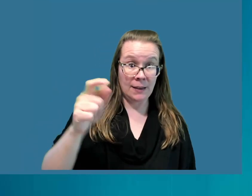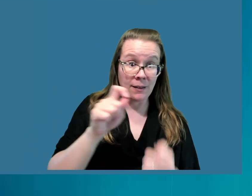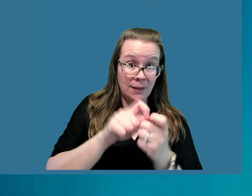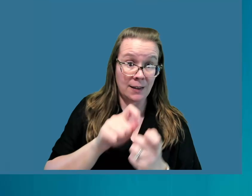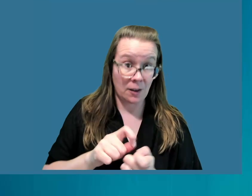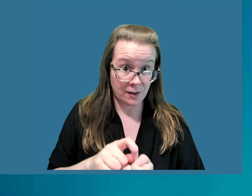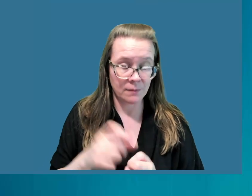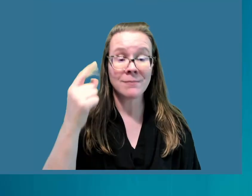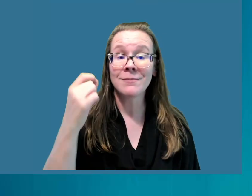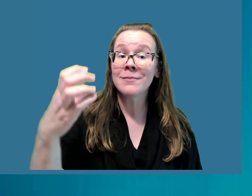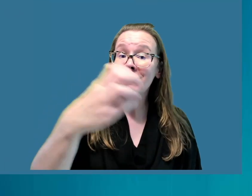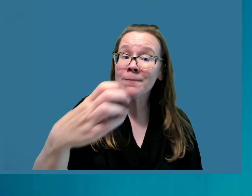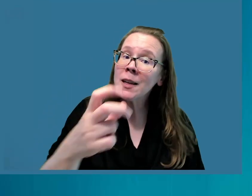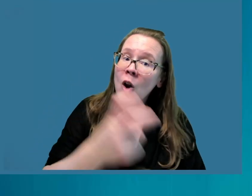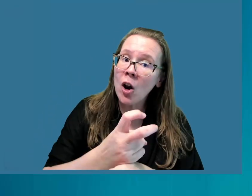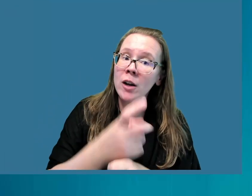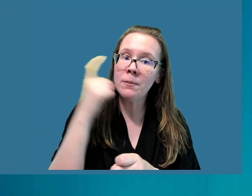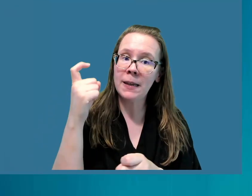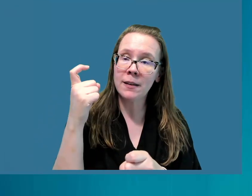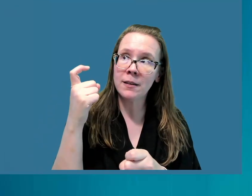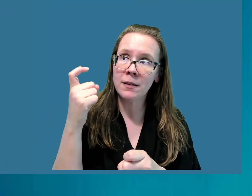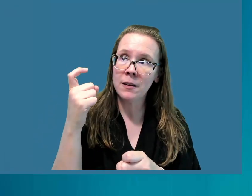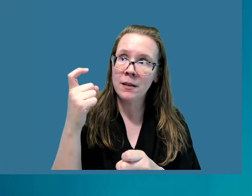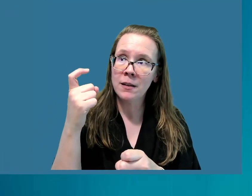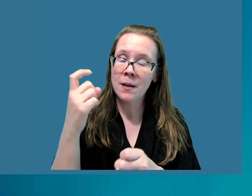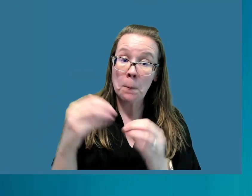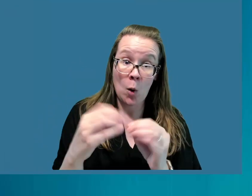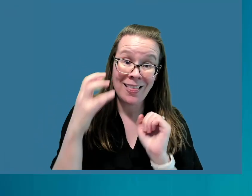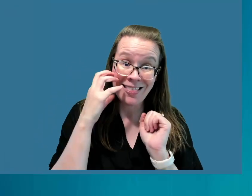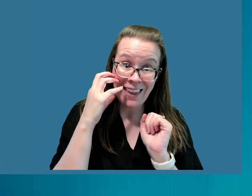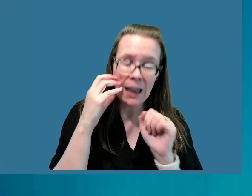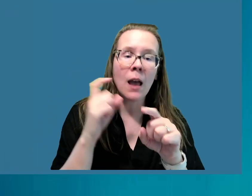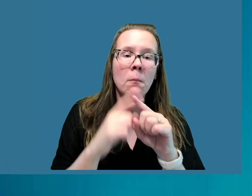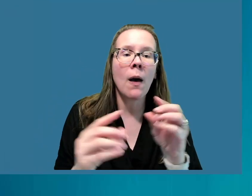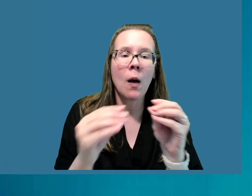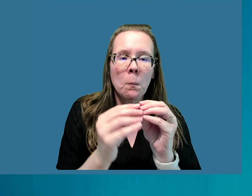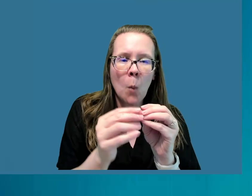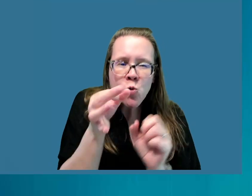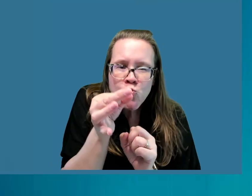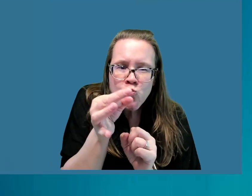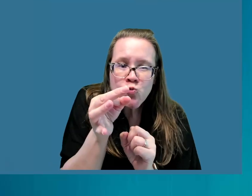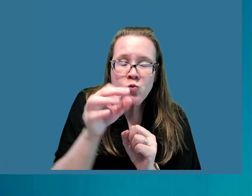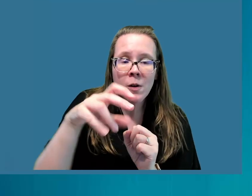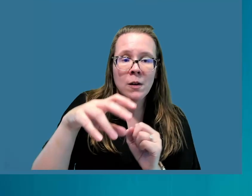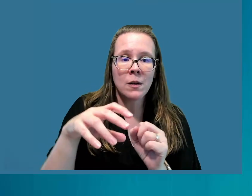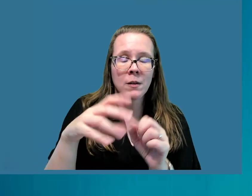is hard sometimes because it's more thick, but also I like to use a number two tip which